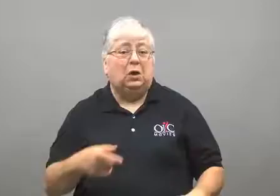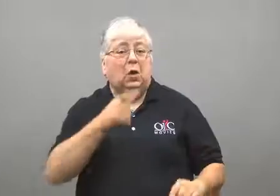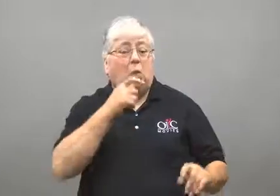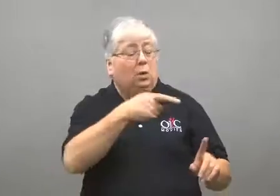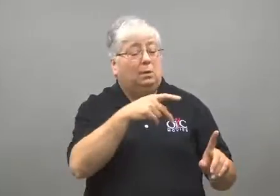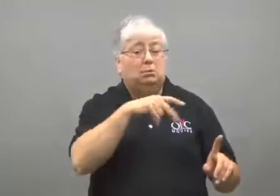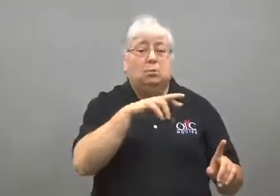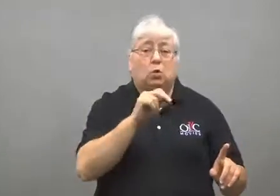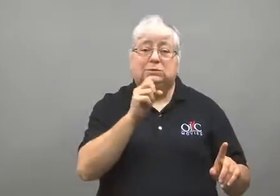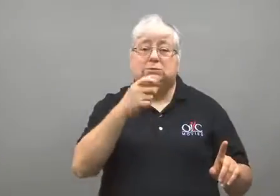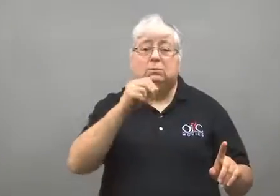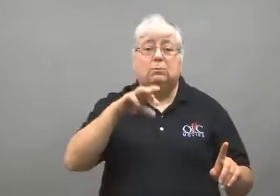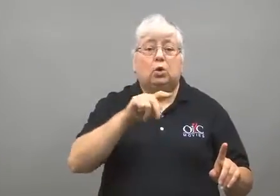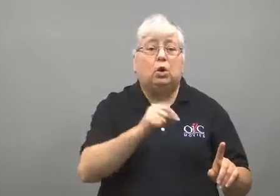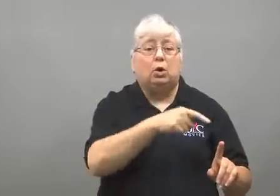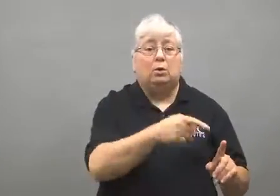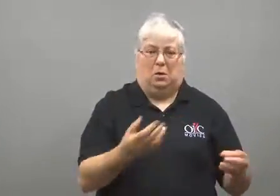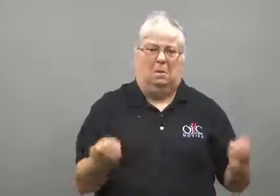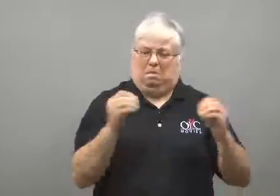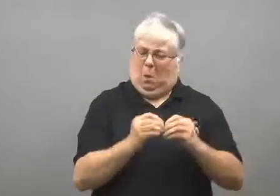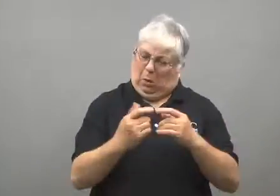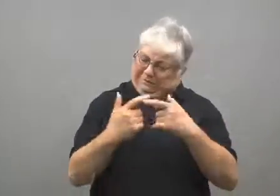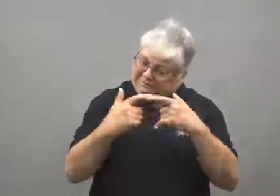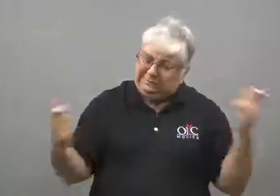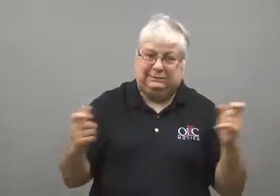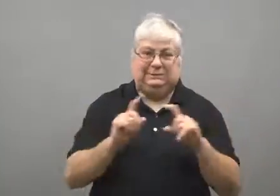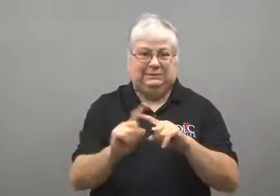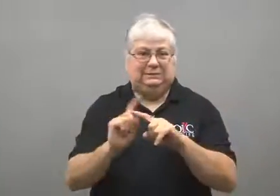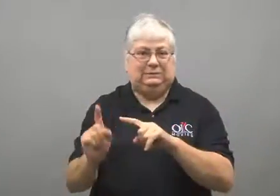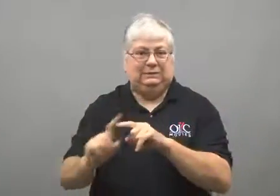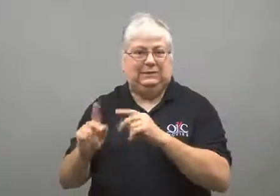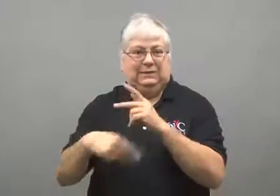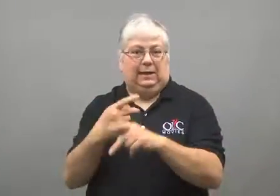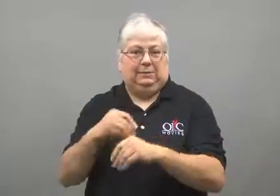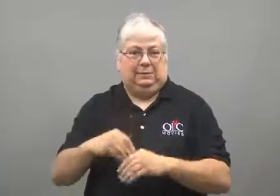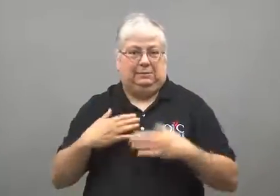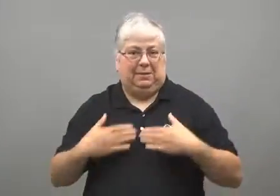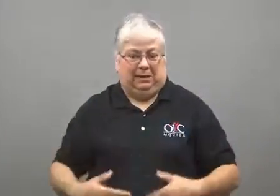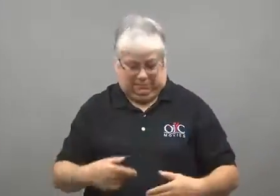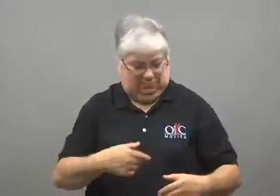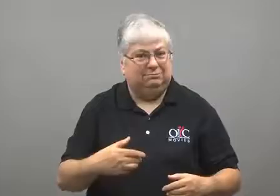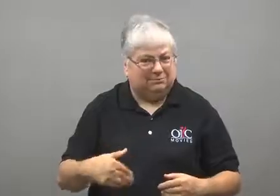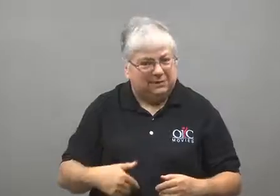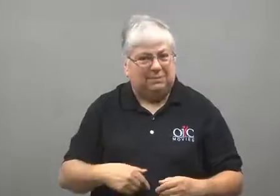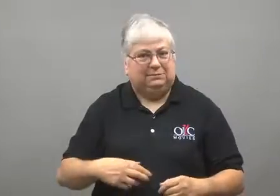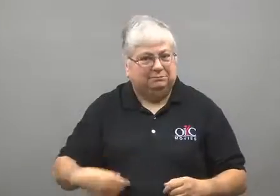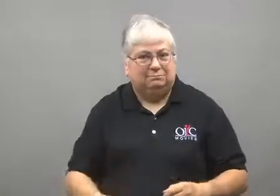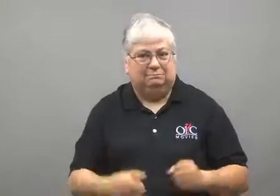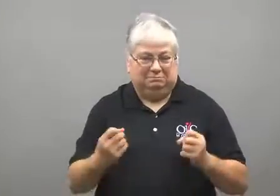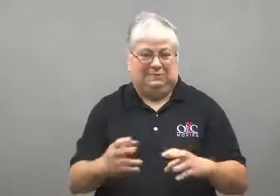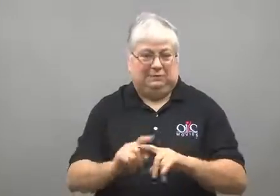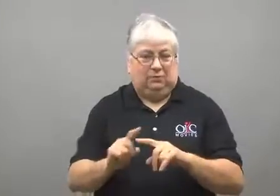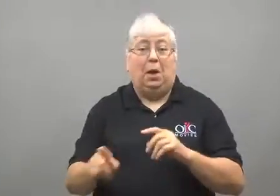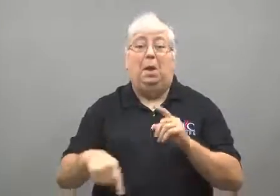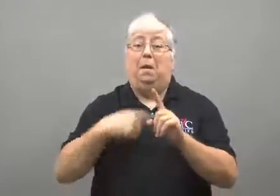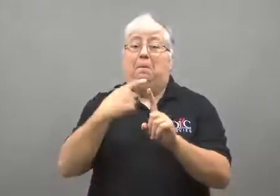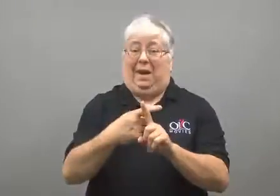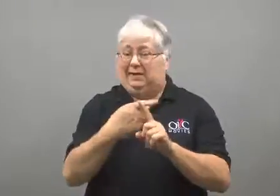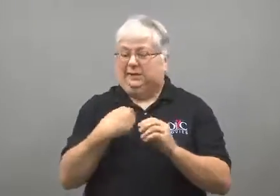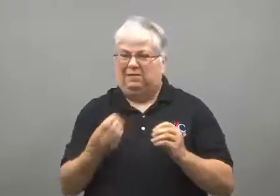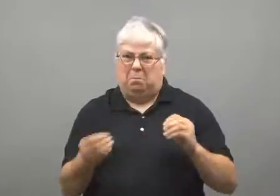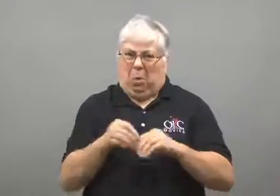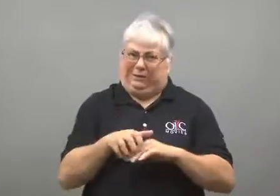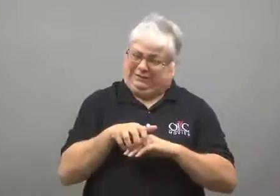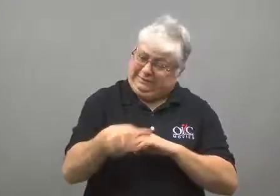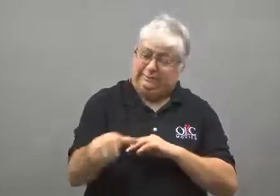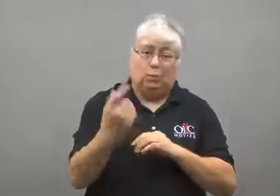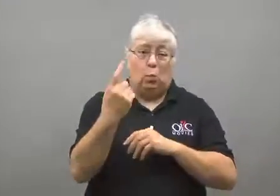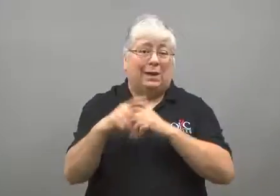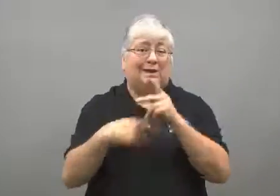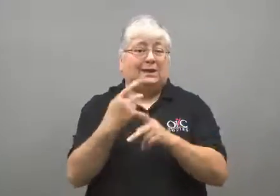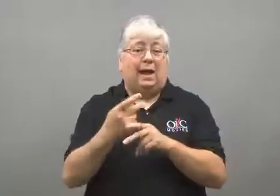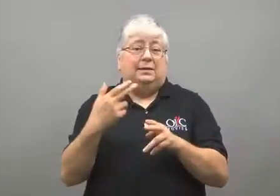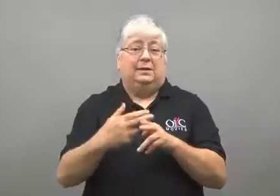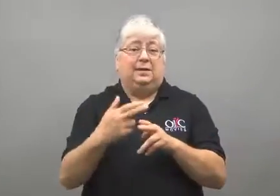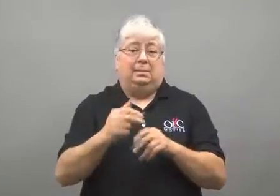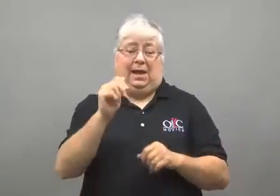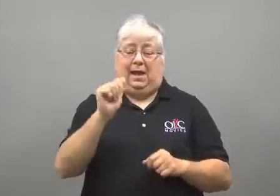The professional athletes had a wide variety of bacterial types.